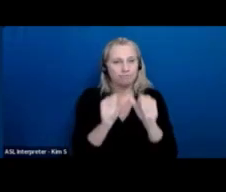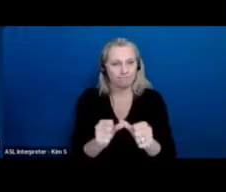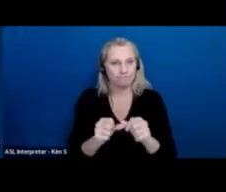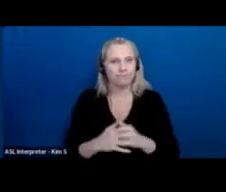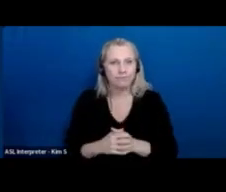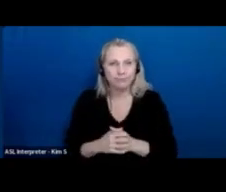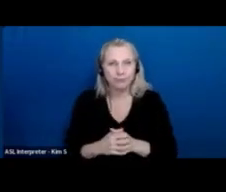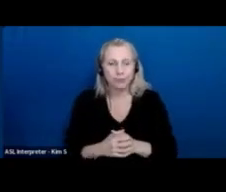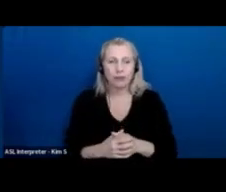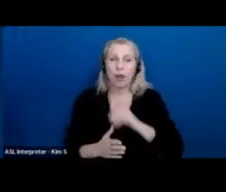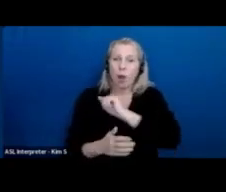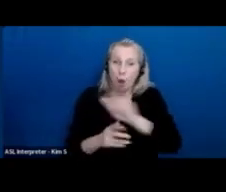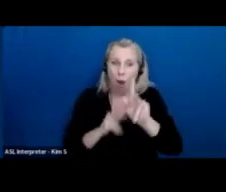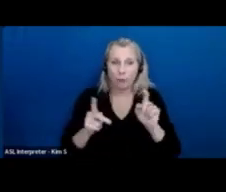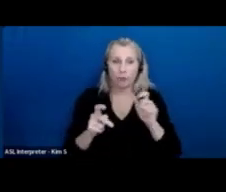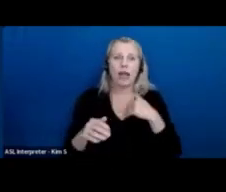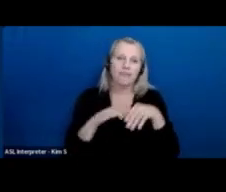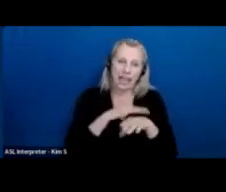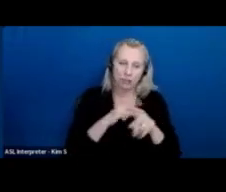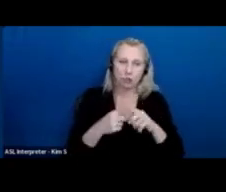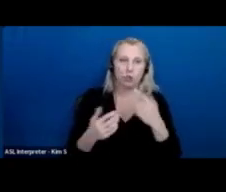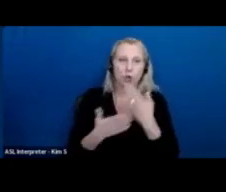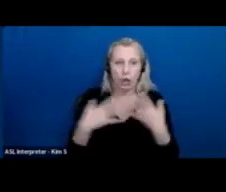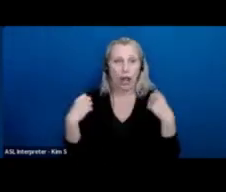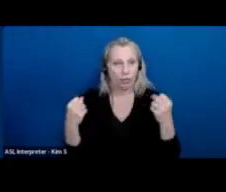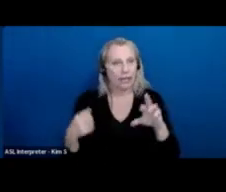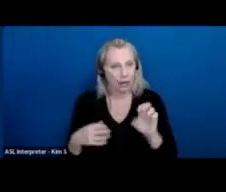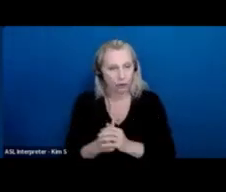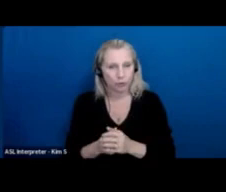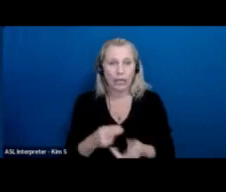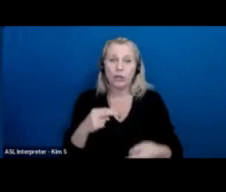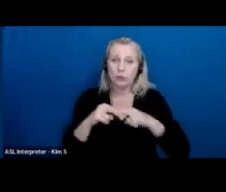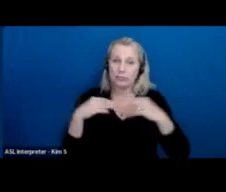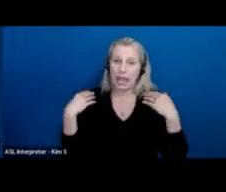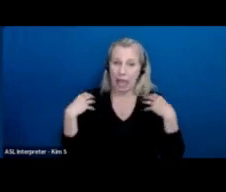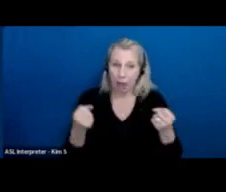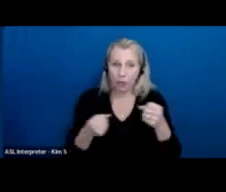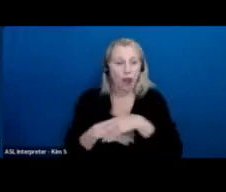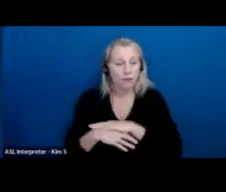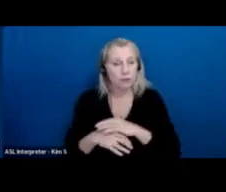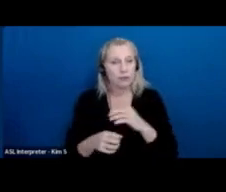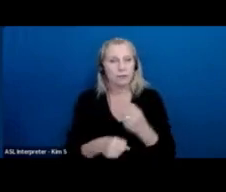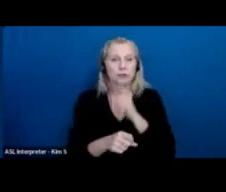quality health care. Increasing health insurance coverage helps make sure more people get the health care services they need,